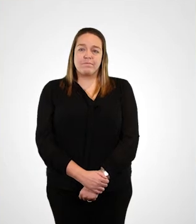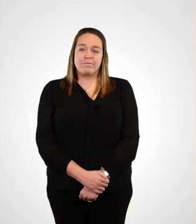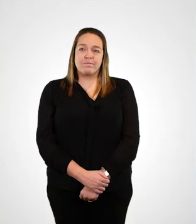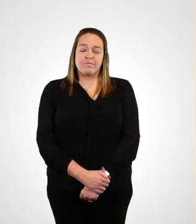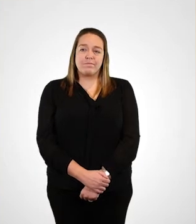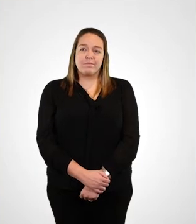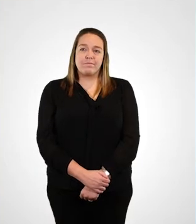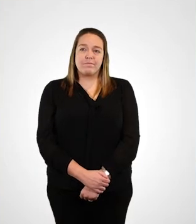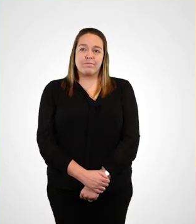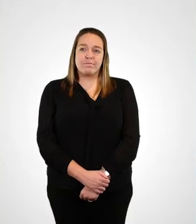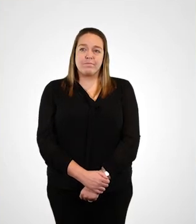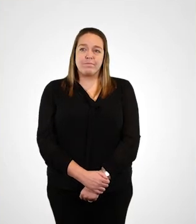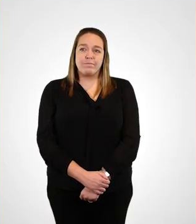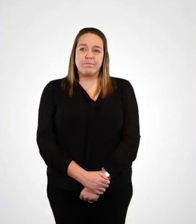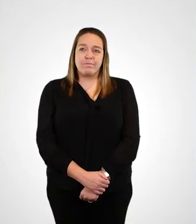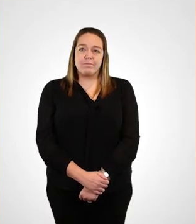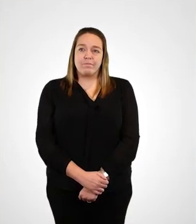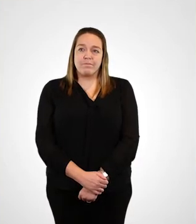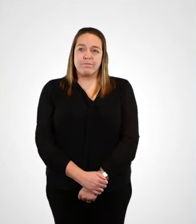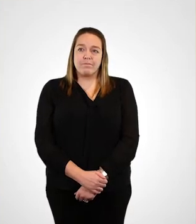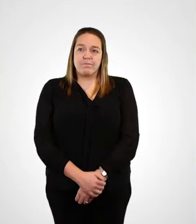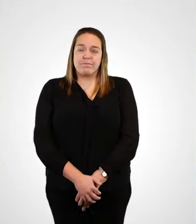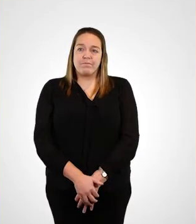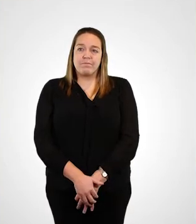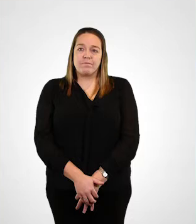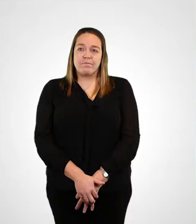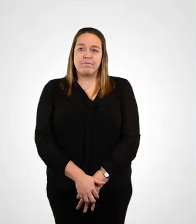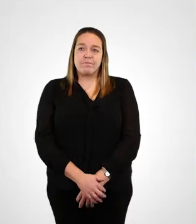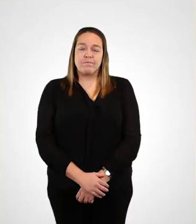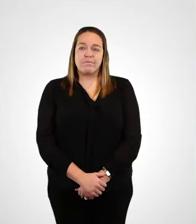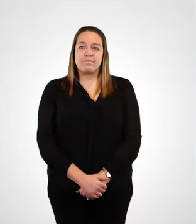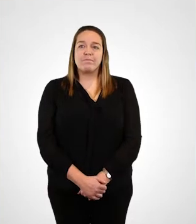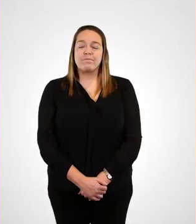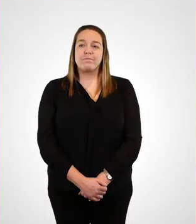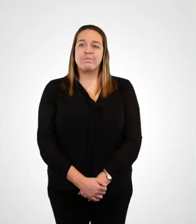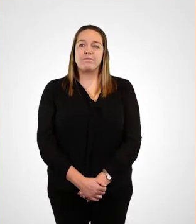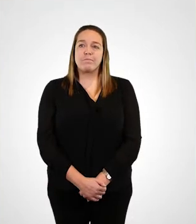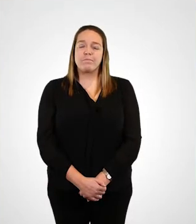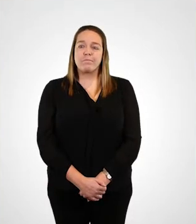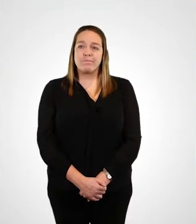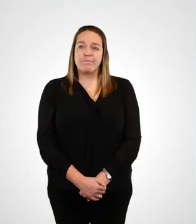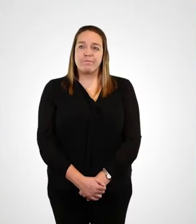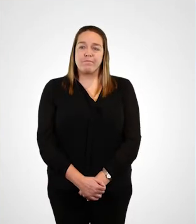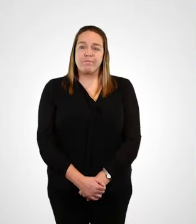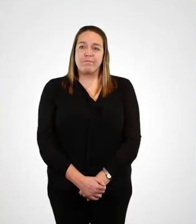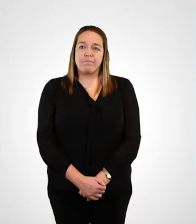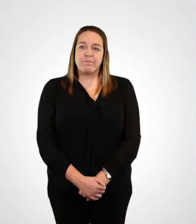and one bracelet is pink and red, is that right? Is that what I should be seeing in my mind, mum? Yes. Okay.